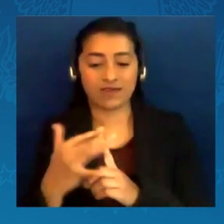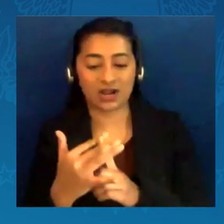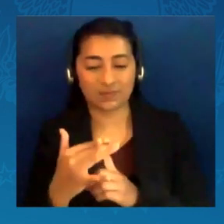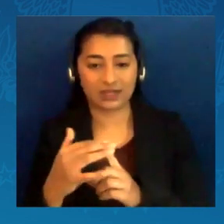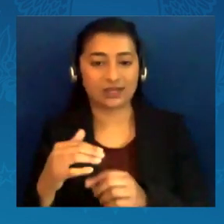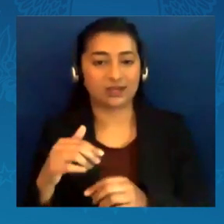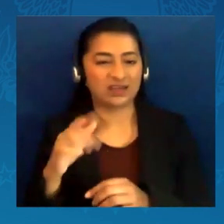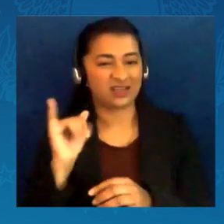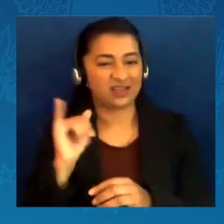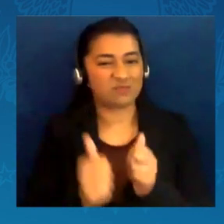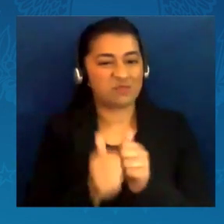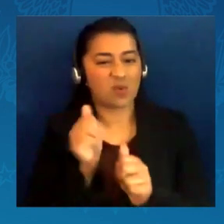that we can look at.